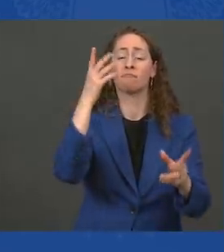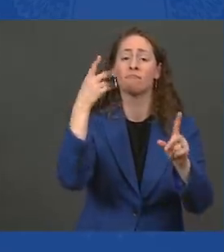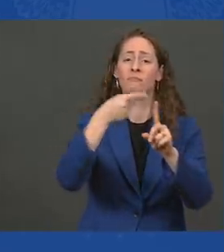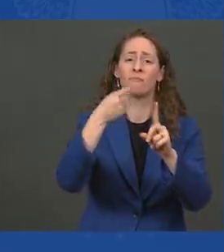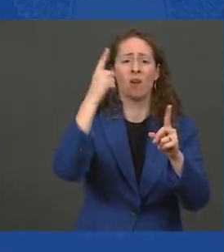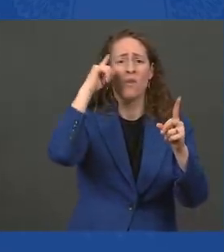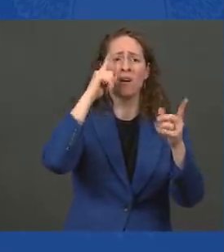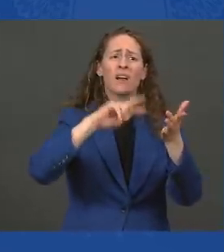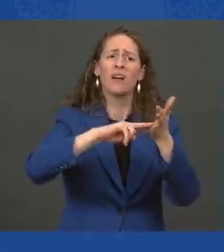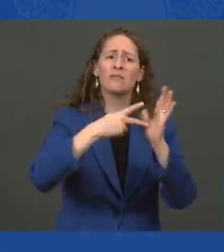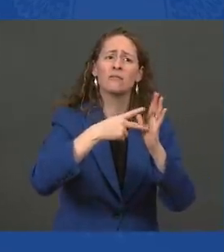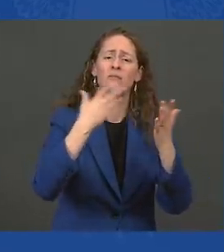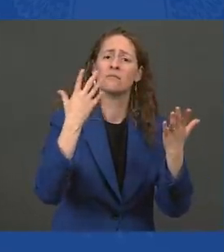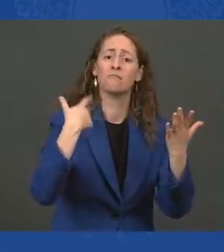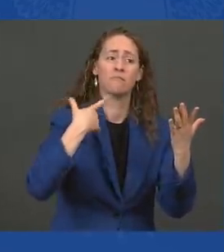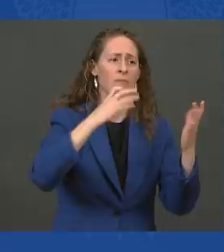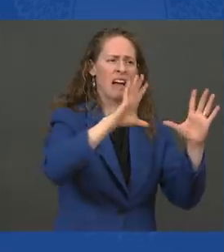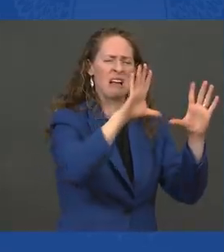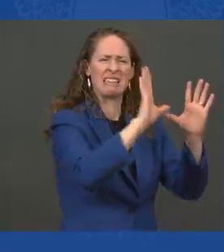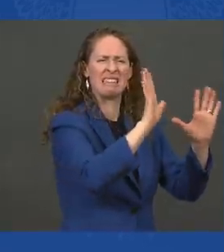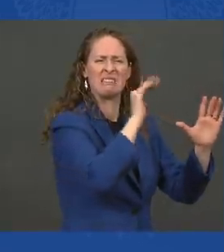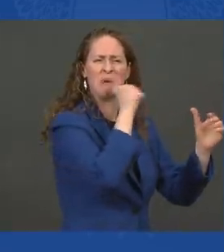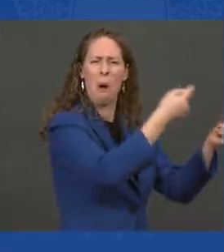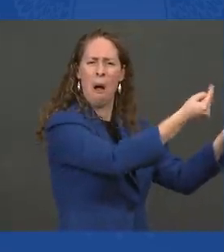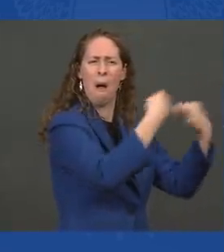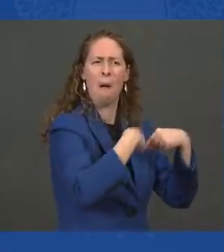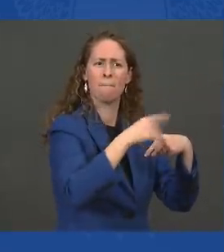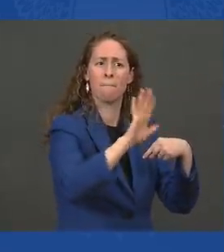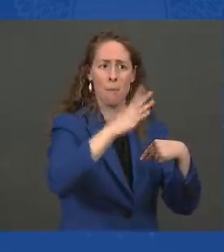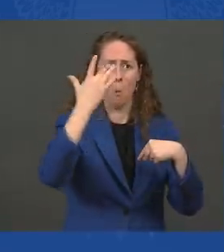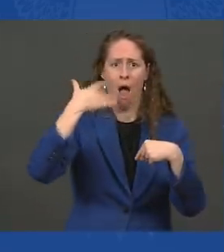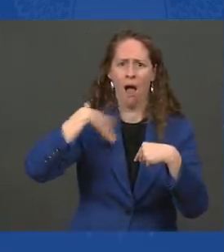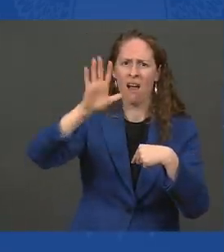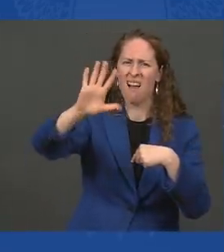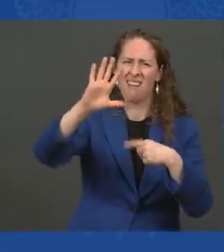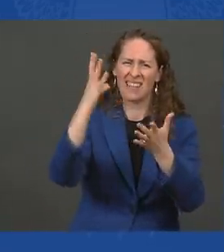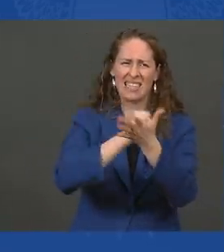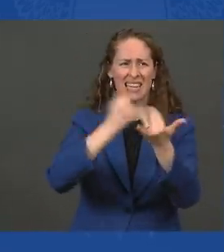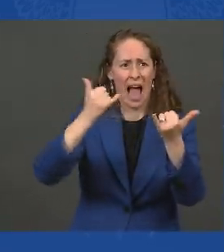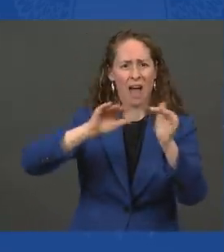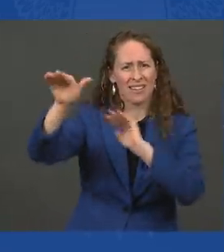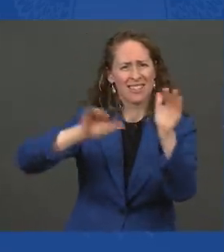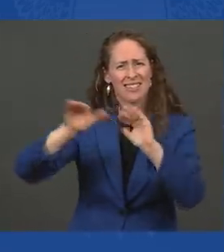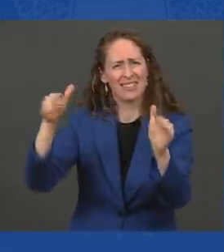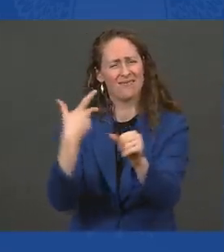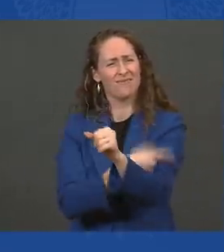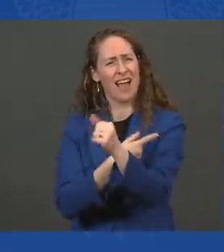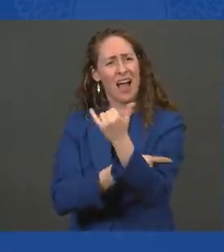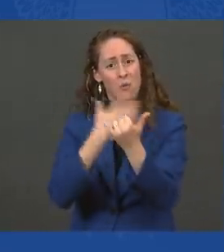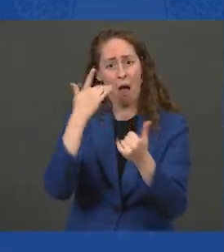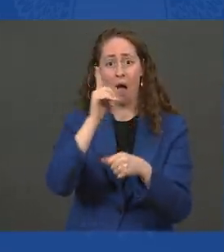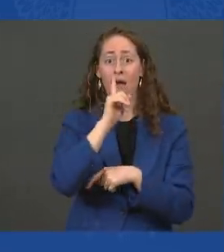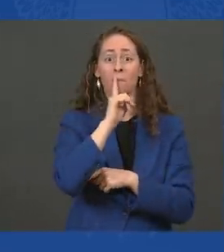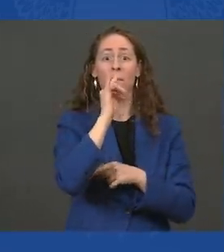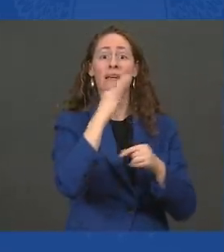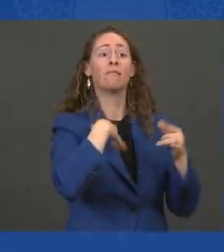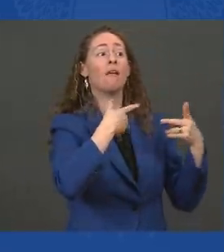I think it's almost inevitable there will be, at some point, that -- that strain here in the United States.